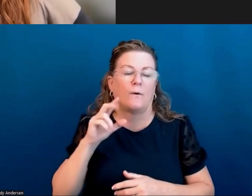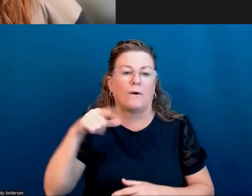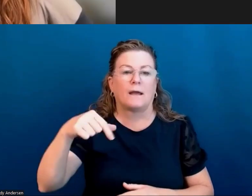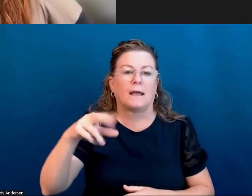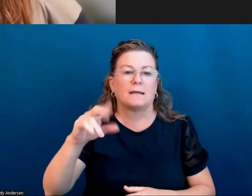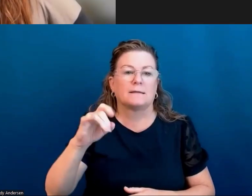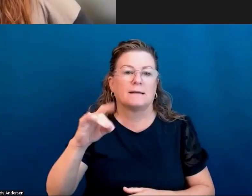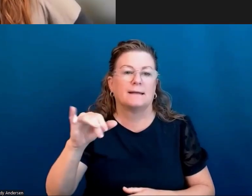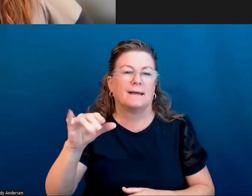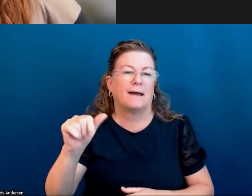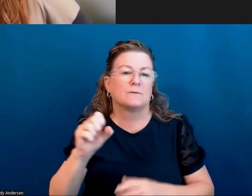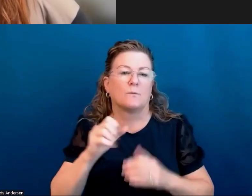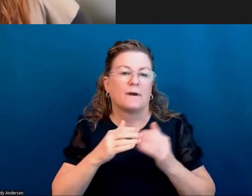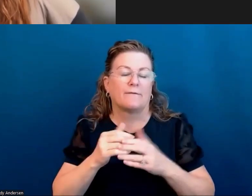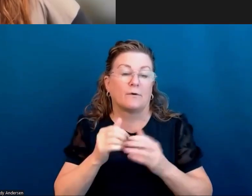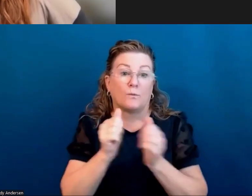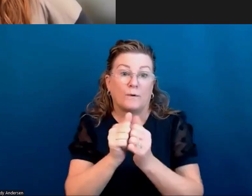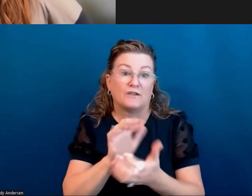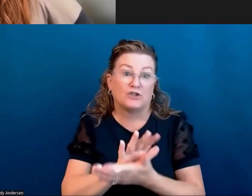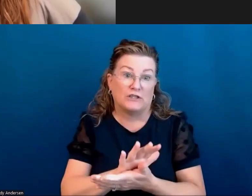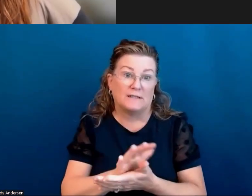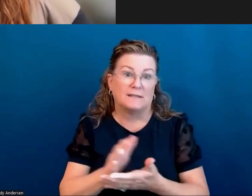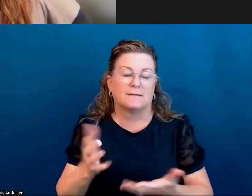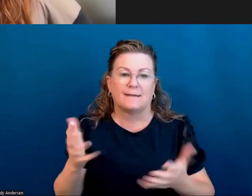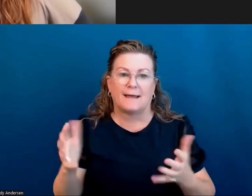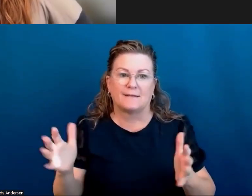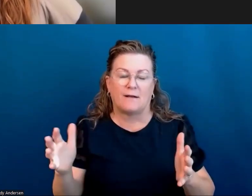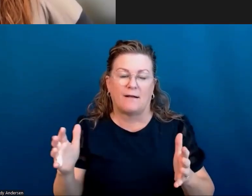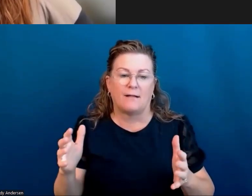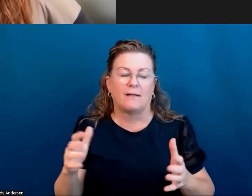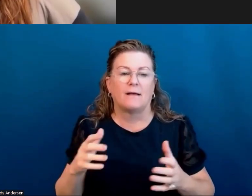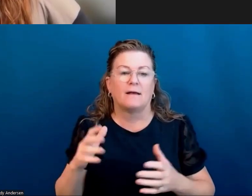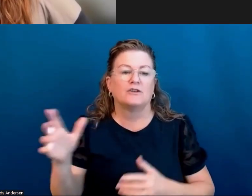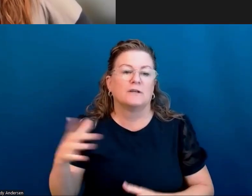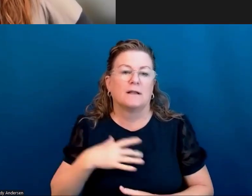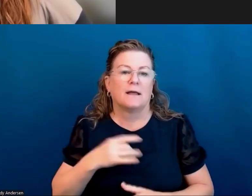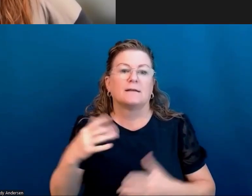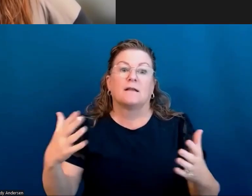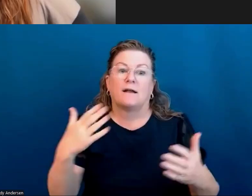whatever it is, and lot, and she likes lots of sugar, so we're